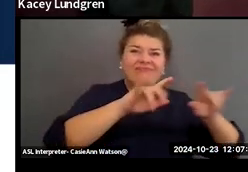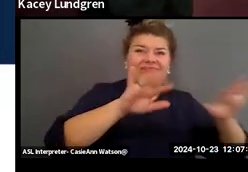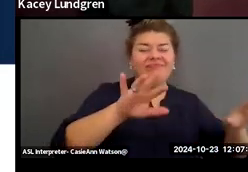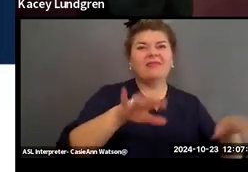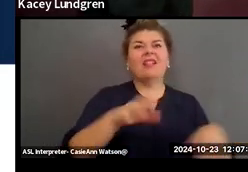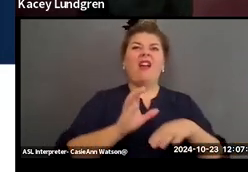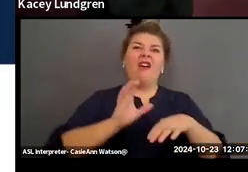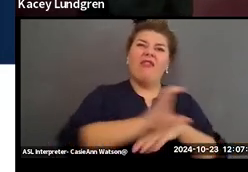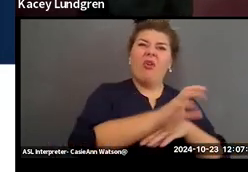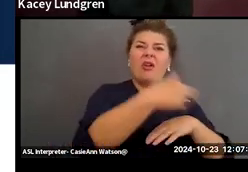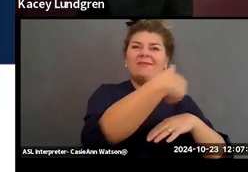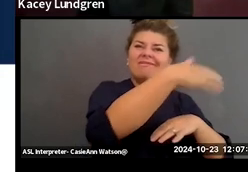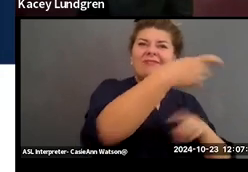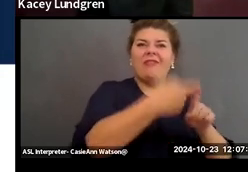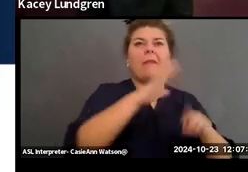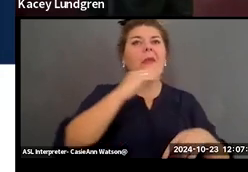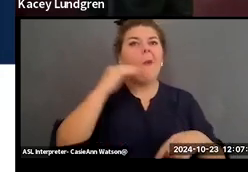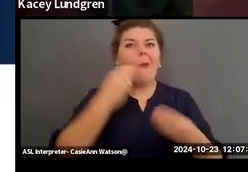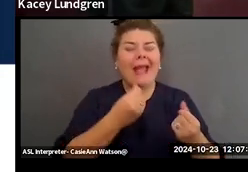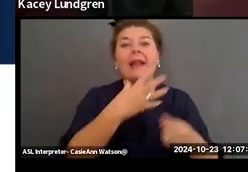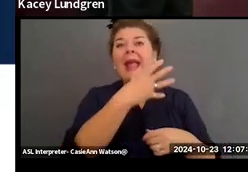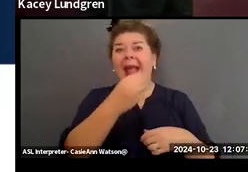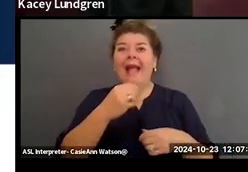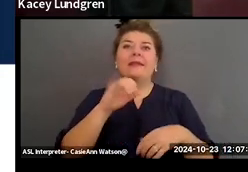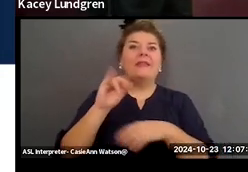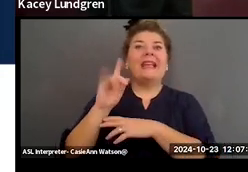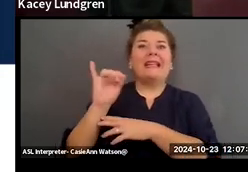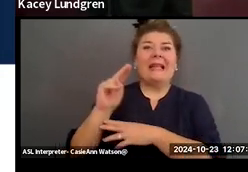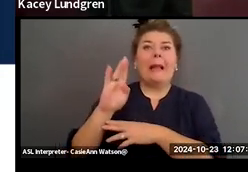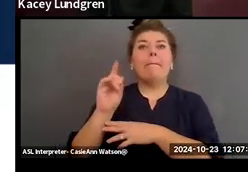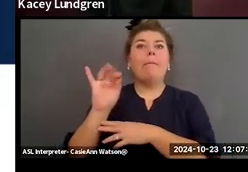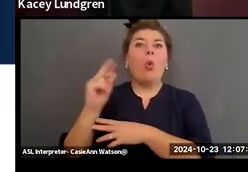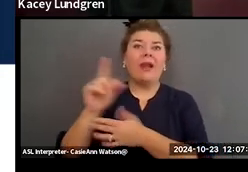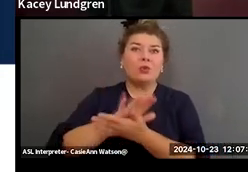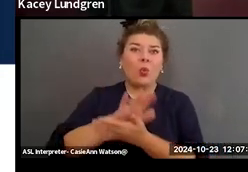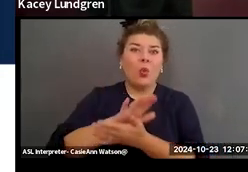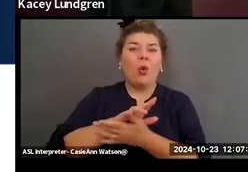and especially the effects of the Indian boarding schools, which systematically deprived Native children